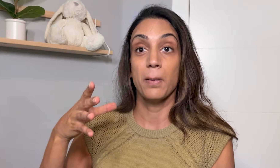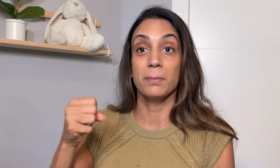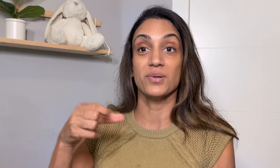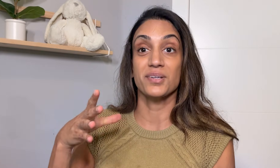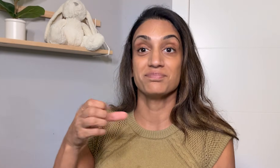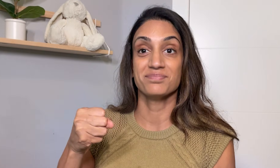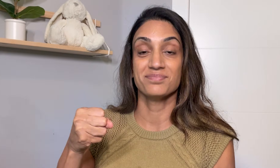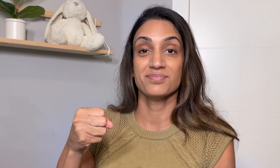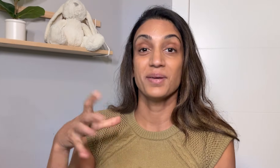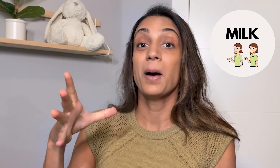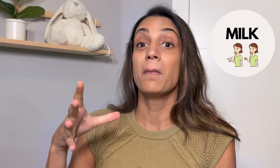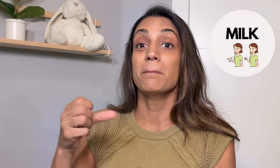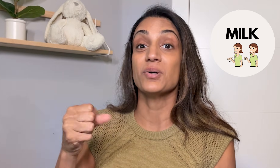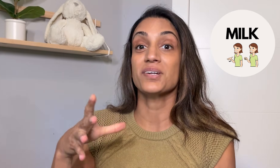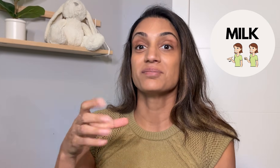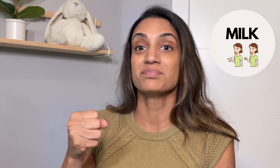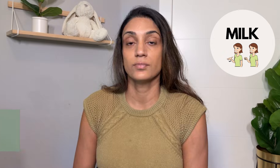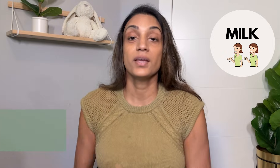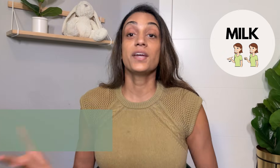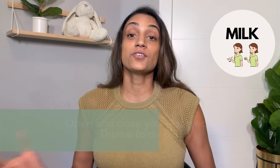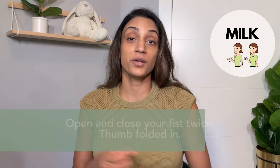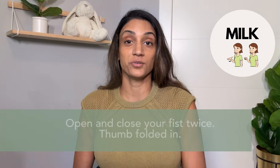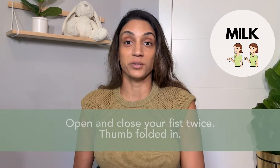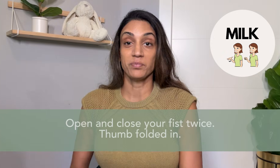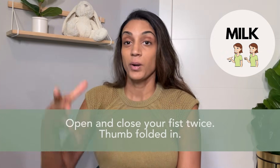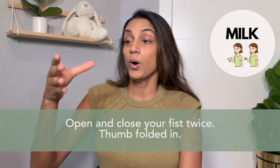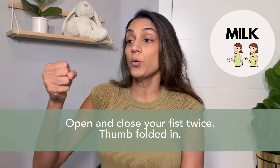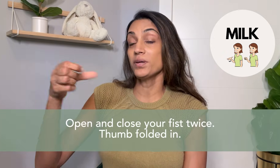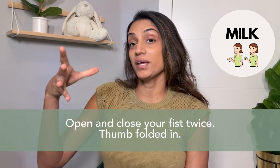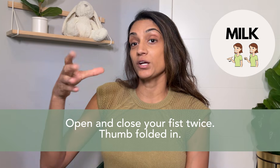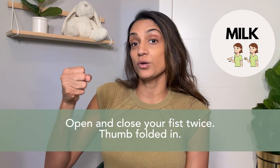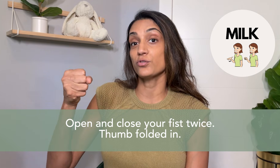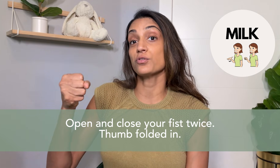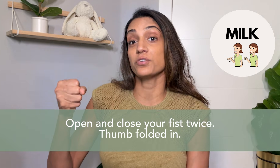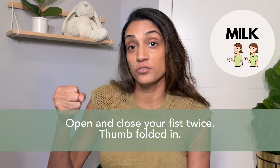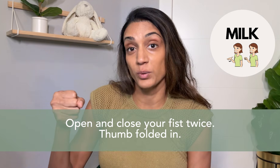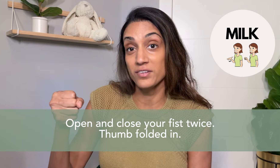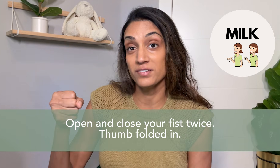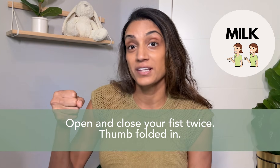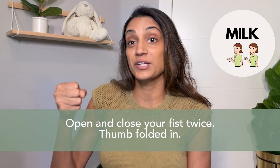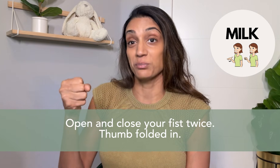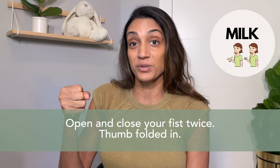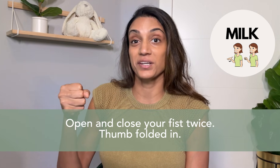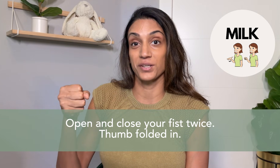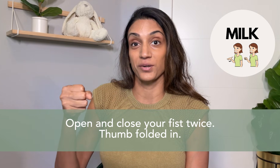Milk. Milk. Here's how to do it. Open and close your fist twice like you're milking and udder.